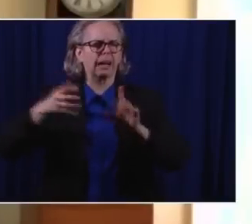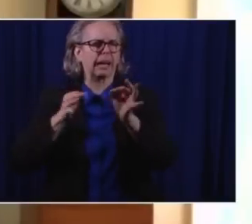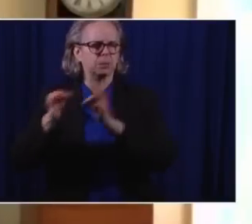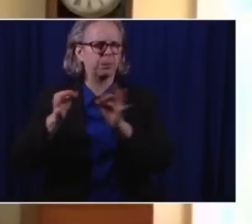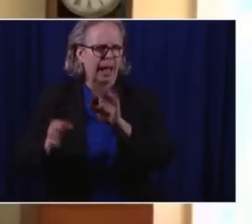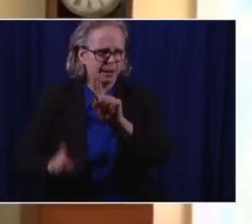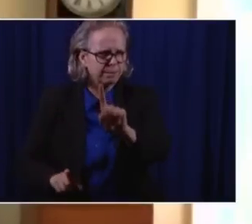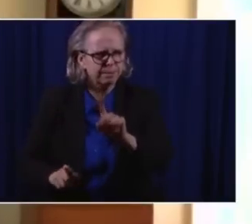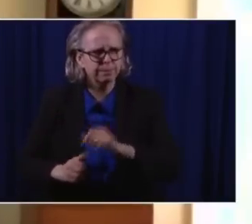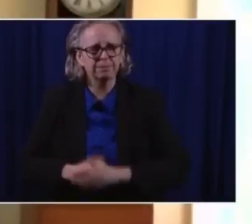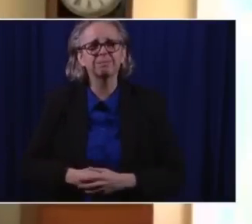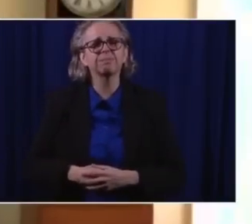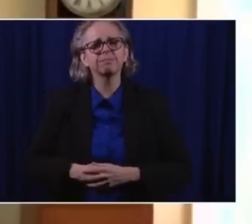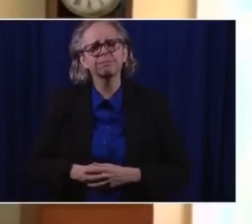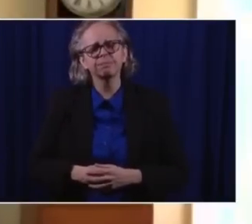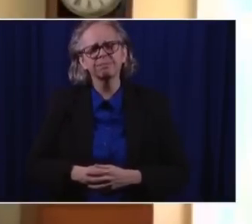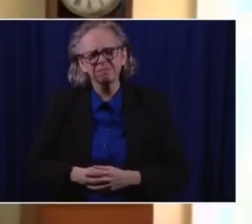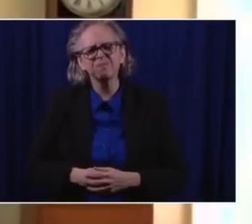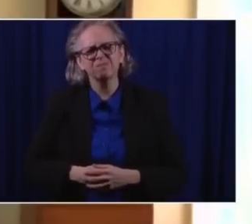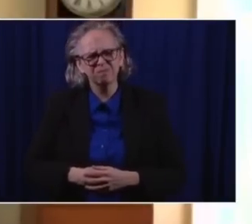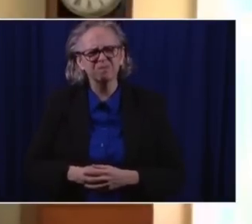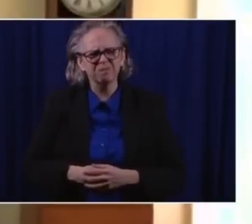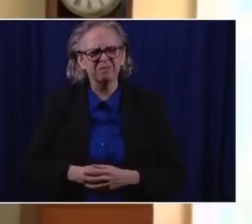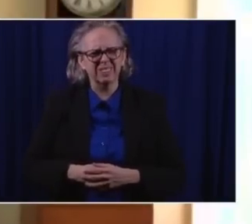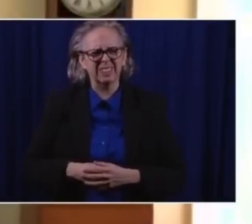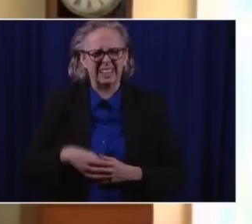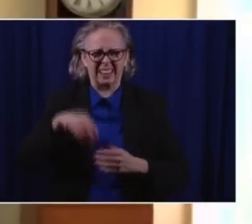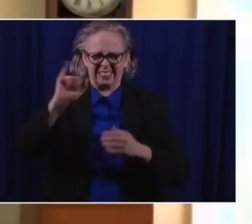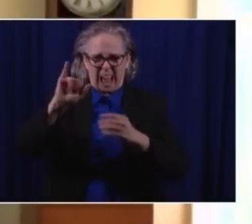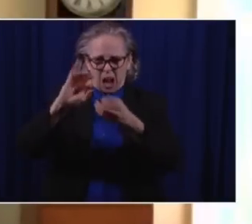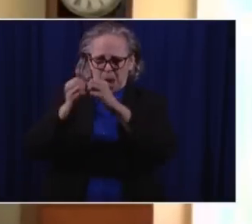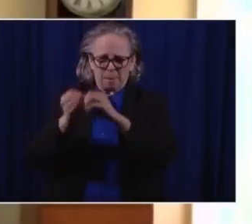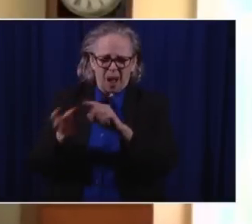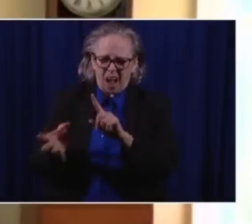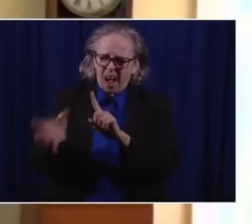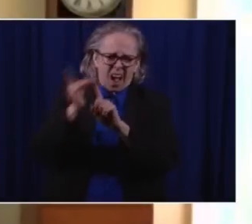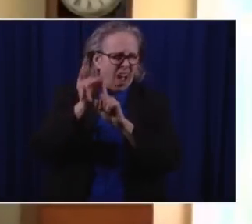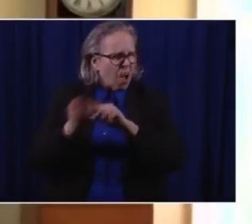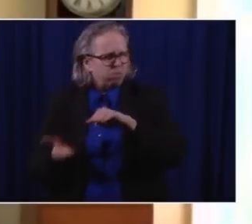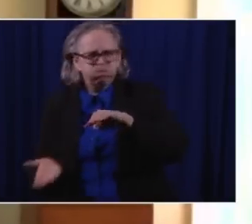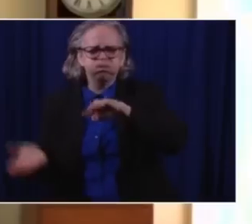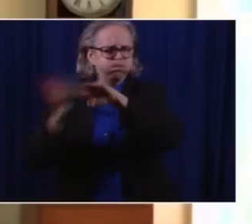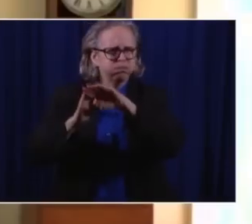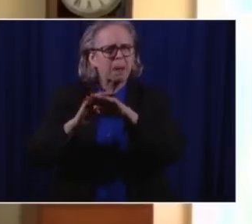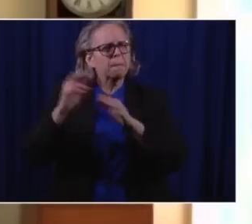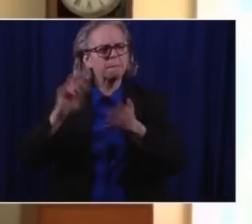from these of the this is the data from today now there has to be asked Rick. By this and let me take a moment to explain it to big big picture is that